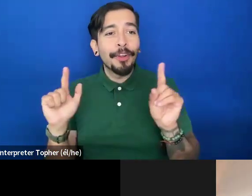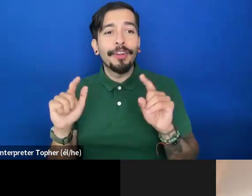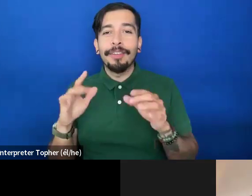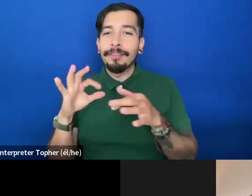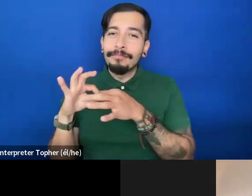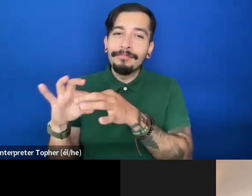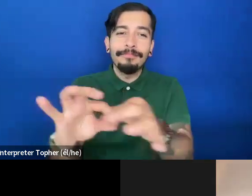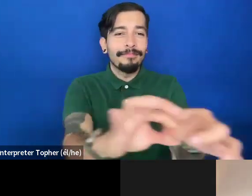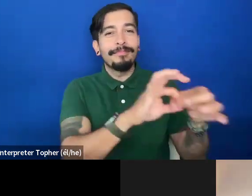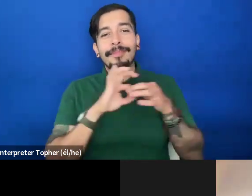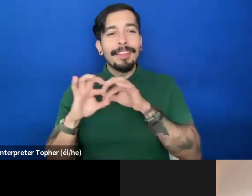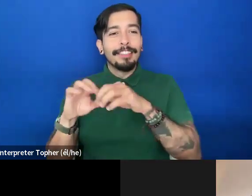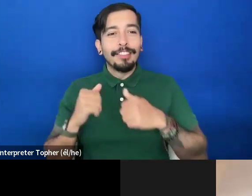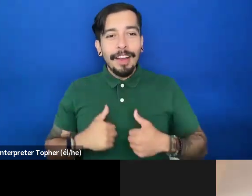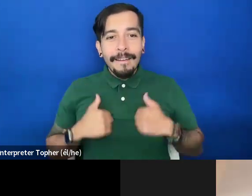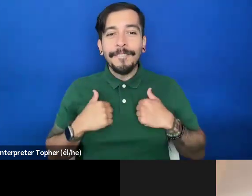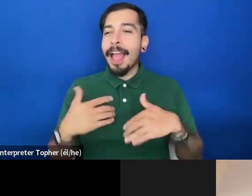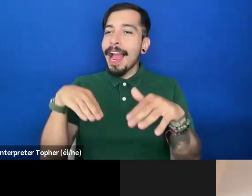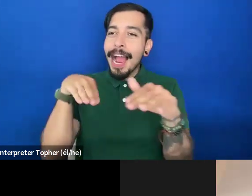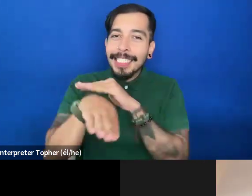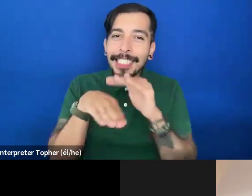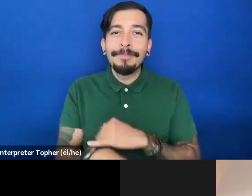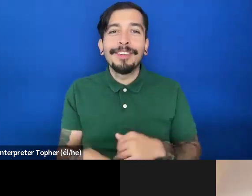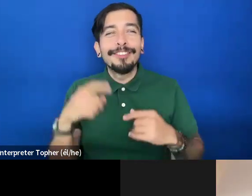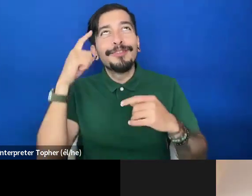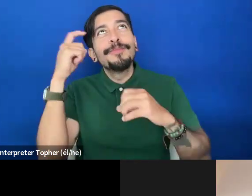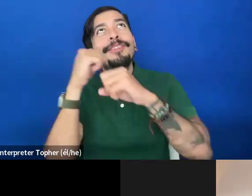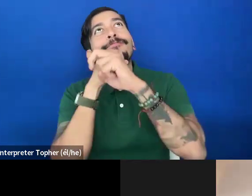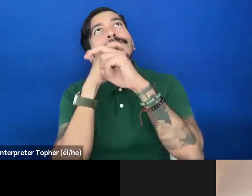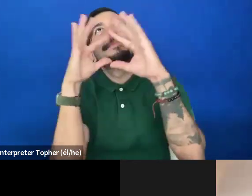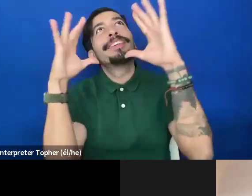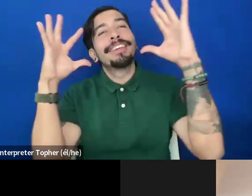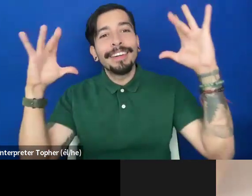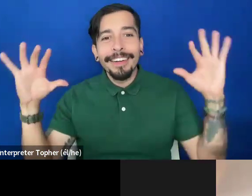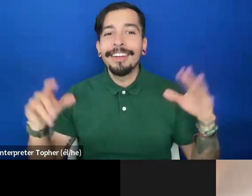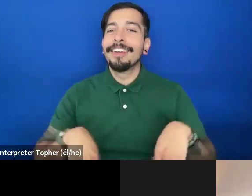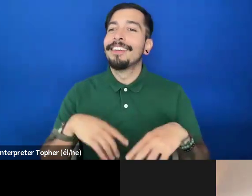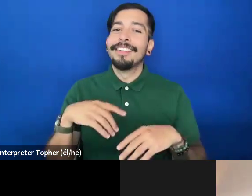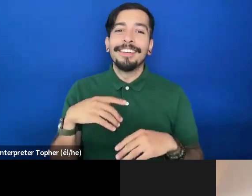And, and it means all of the different things that disability justice brings together. It means our wholeness coming into play.